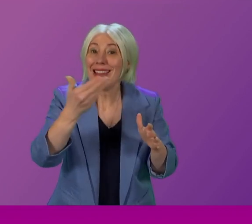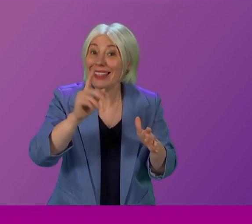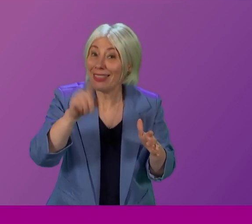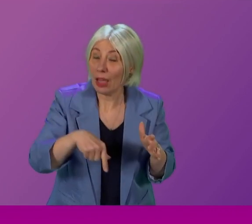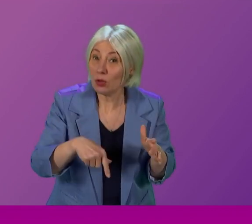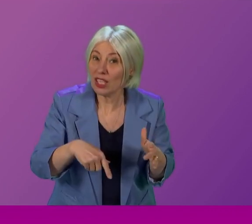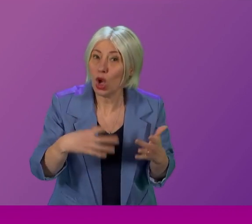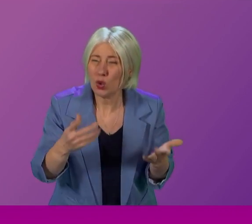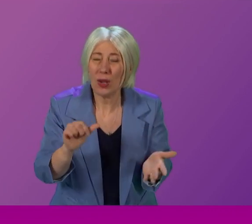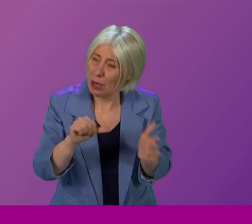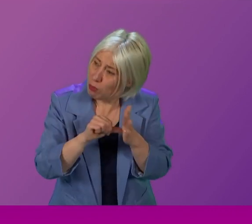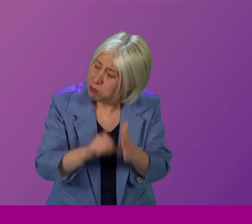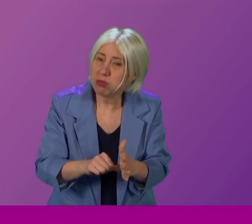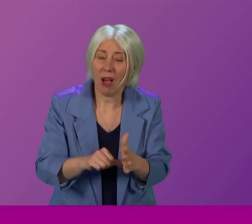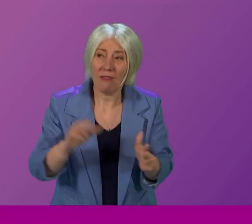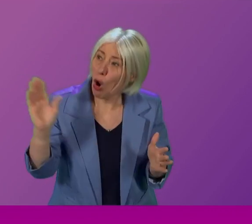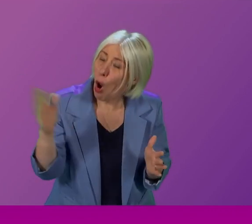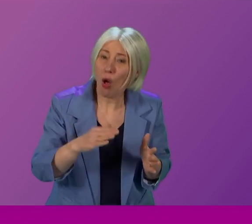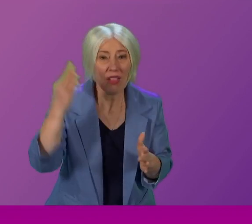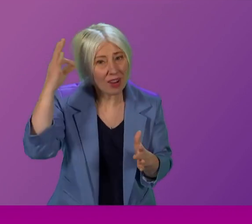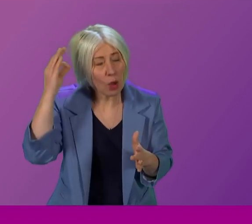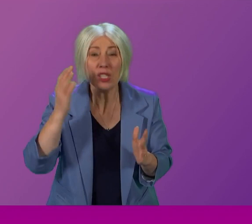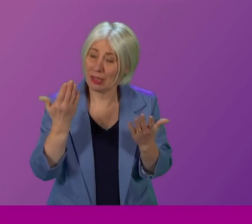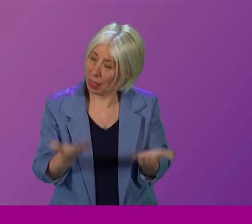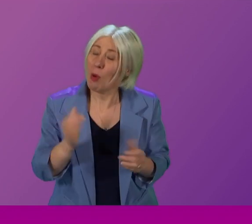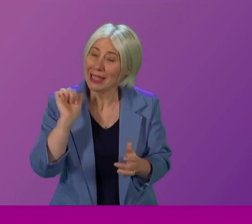Yes, these are difficult times for local government, but if you want to propose that more